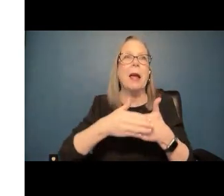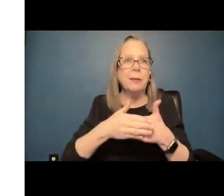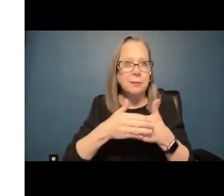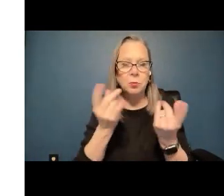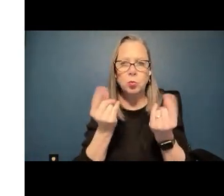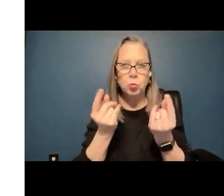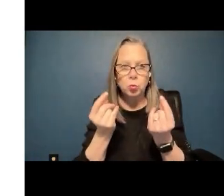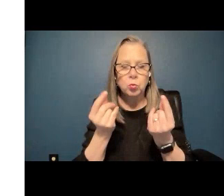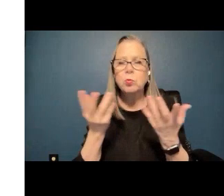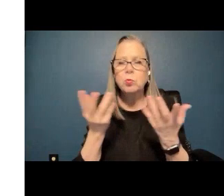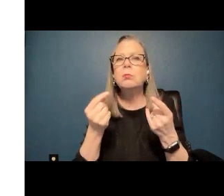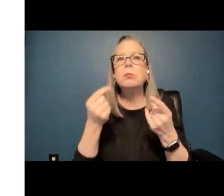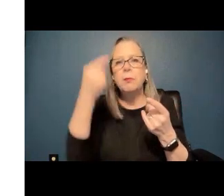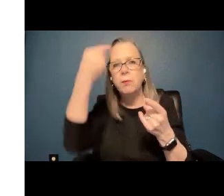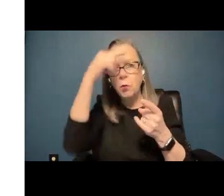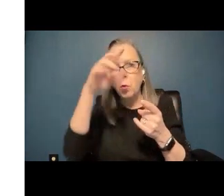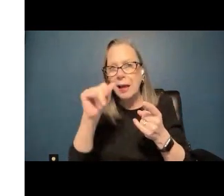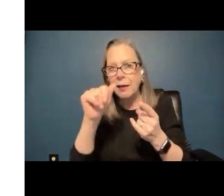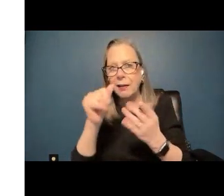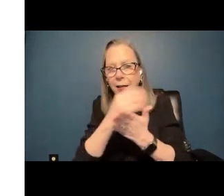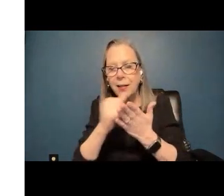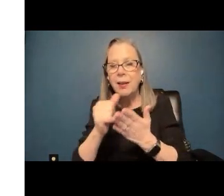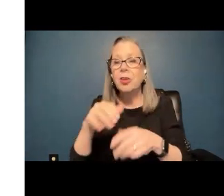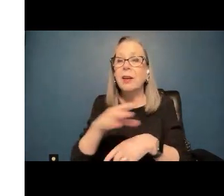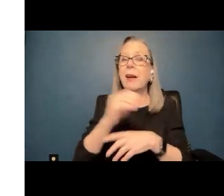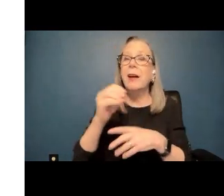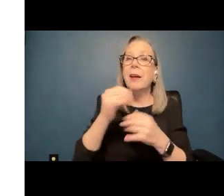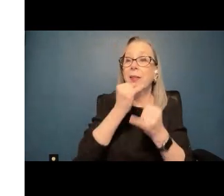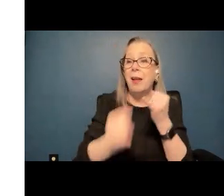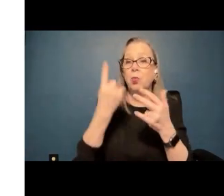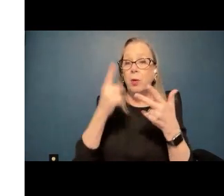And my colleague gives you scales for part three later in February,